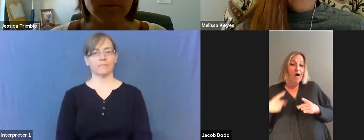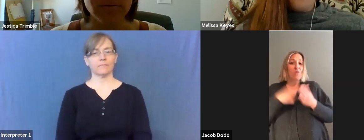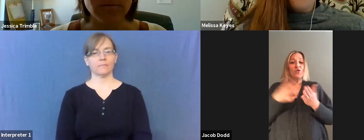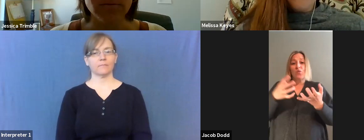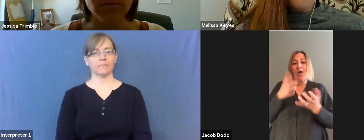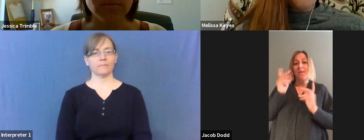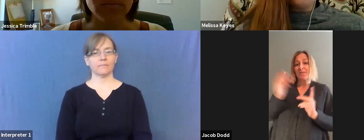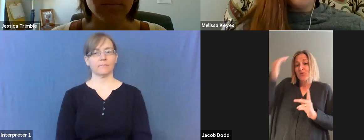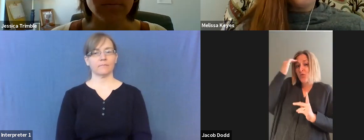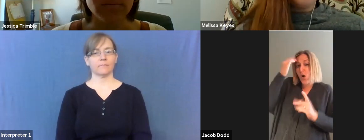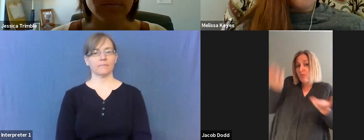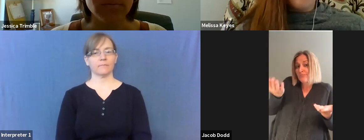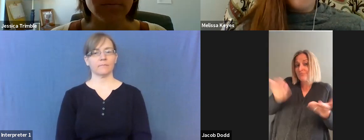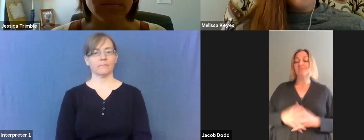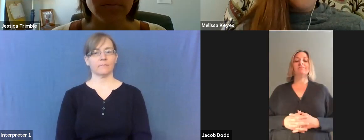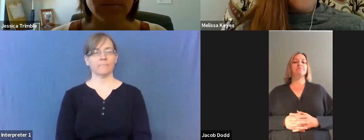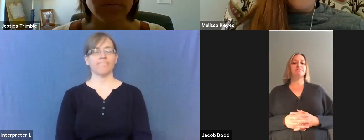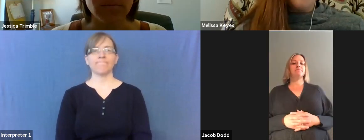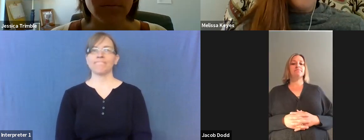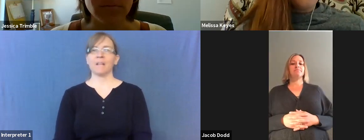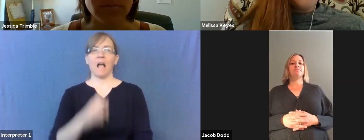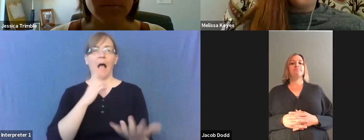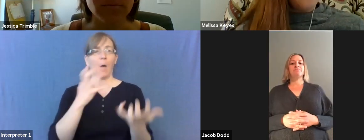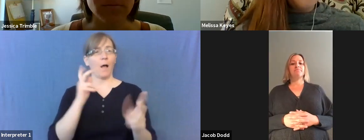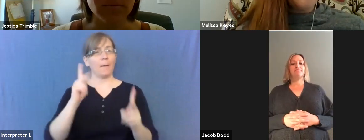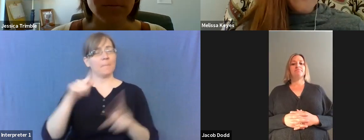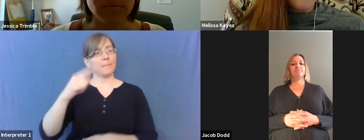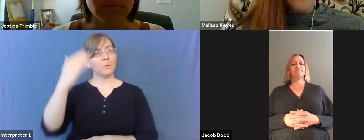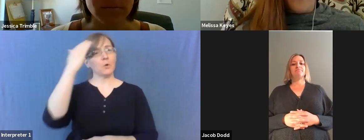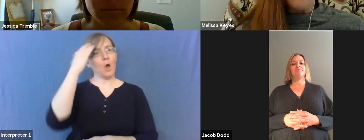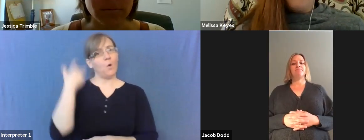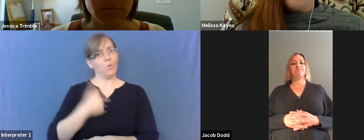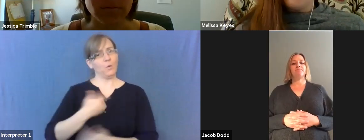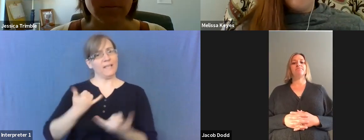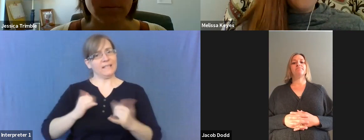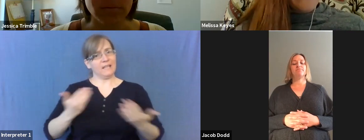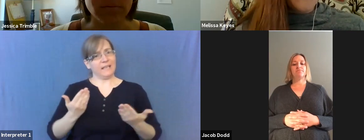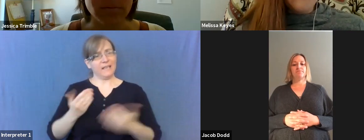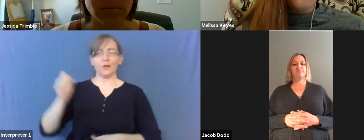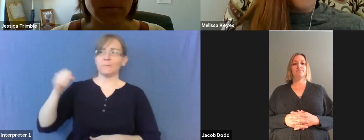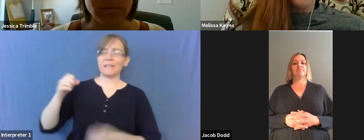I really want people to know that we are still here even though our physical office space is closed. We are still answering the phone,